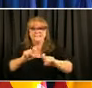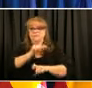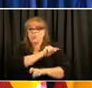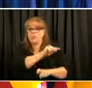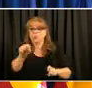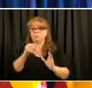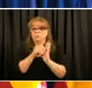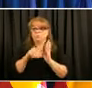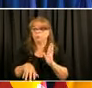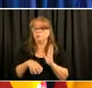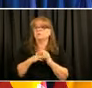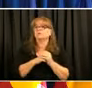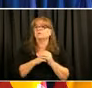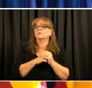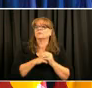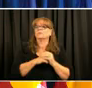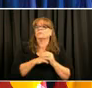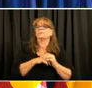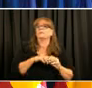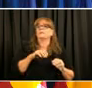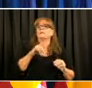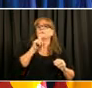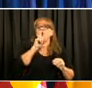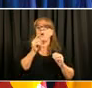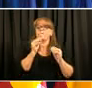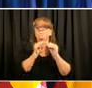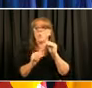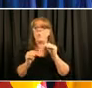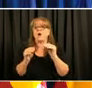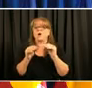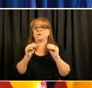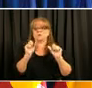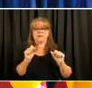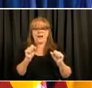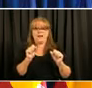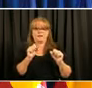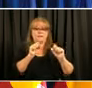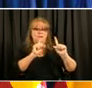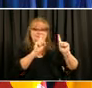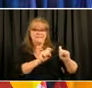than there are when students disperse to wherever they go and live in large groups off campus